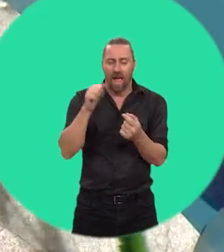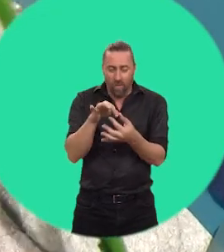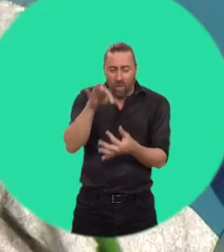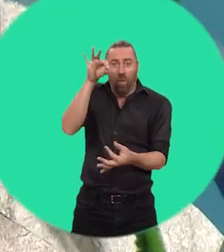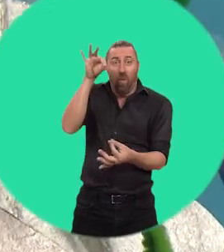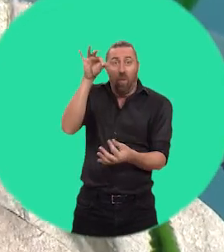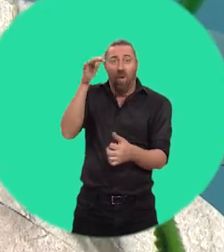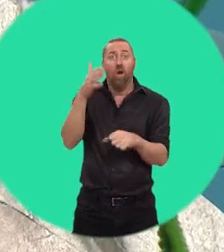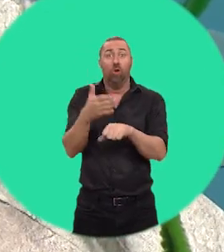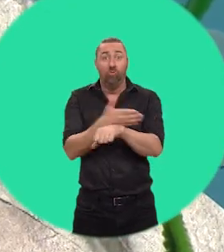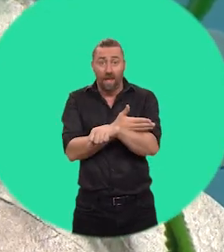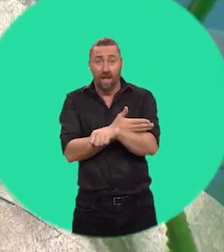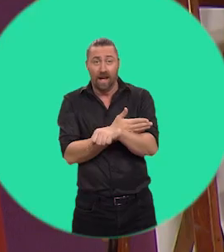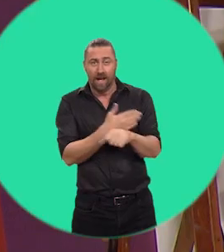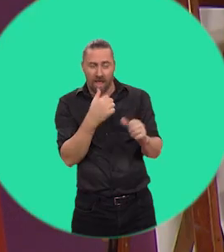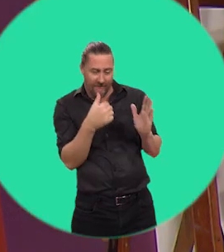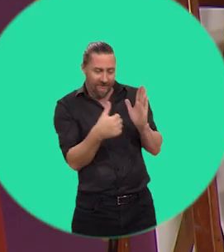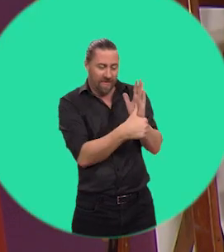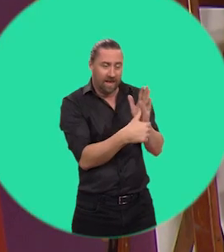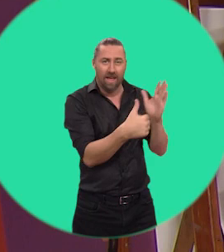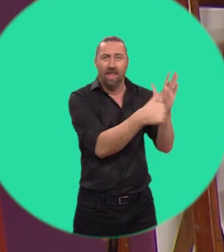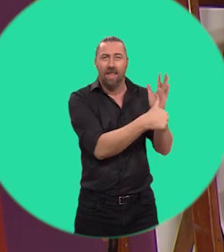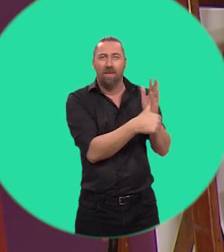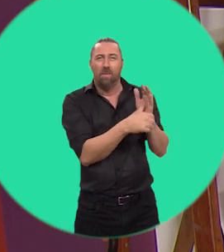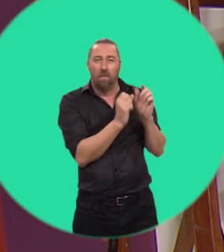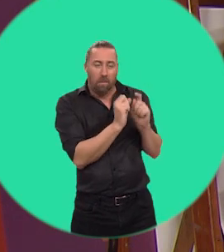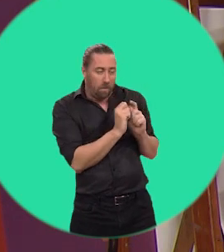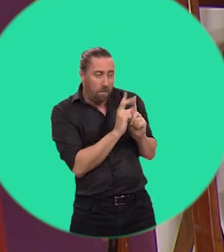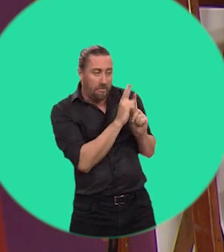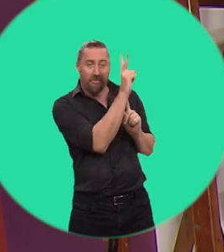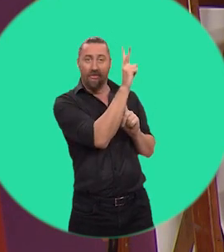I'm going to stick them down with a bit of tack. I'm gonna do two little sprouts over here,